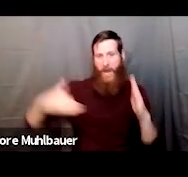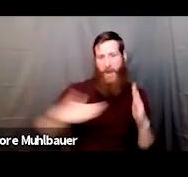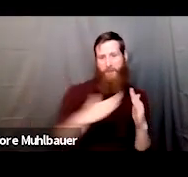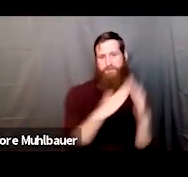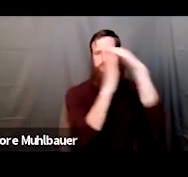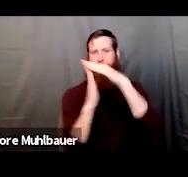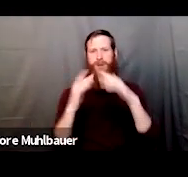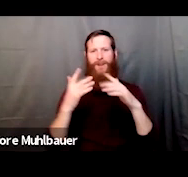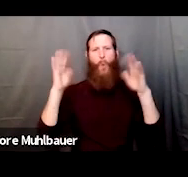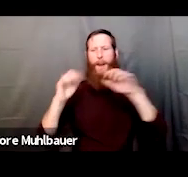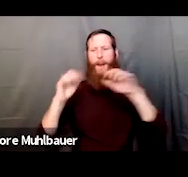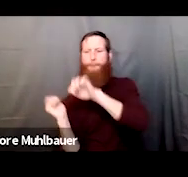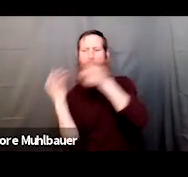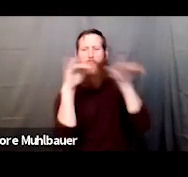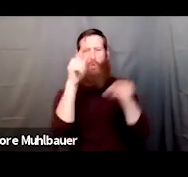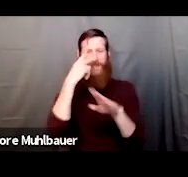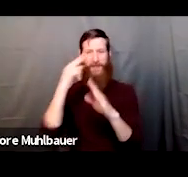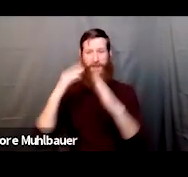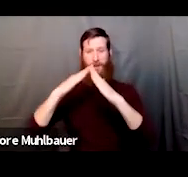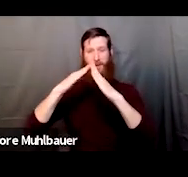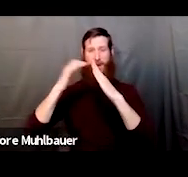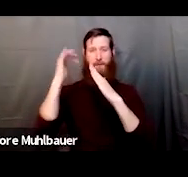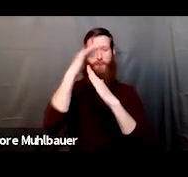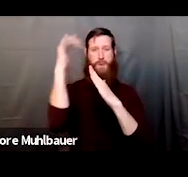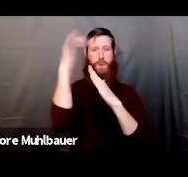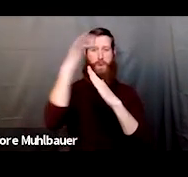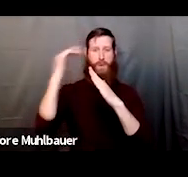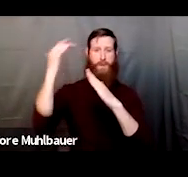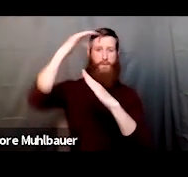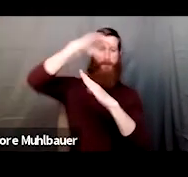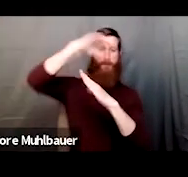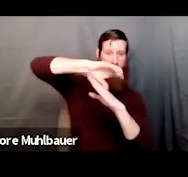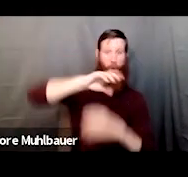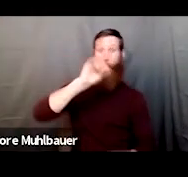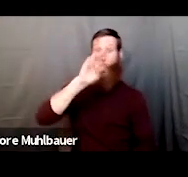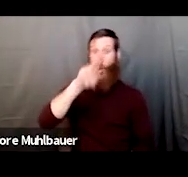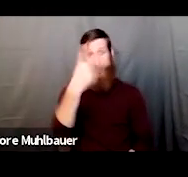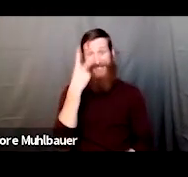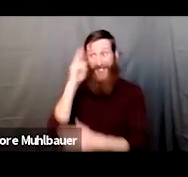as plumes of snow transported off of one ridgeline and dropped on another or if you see verbiage in the forecast